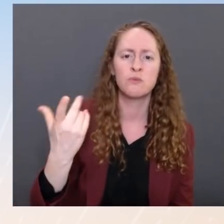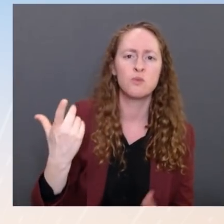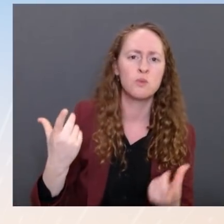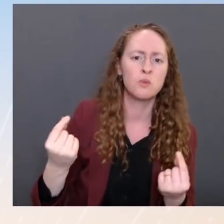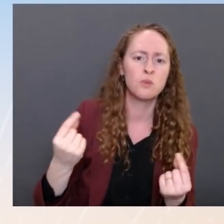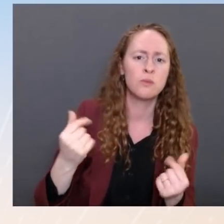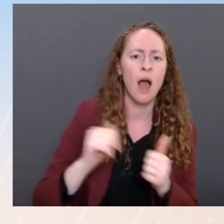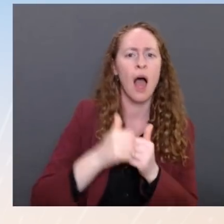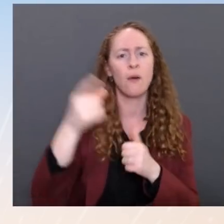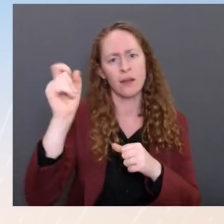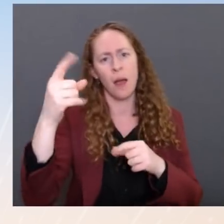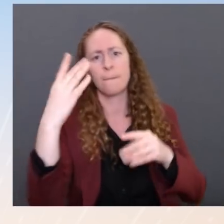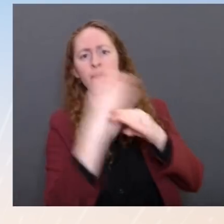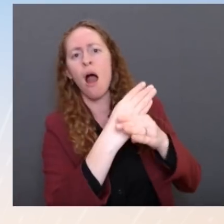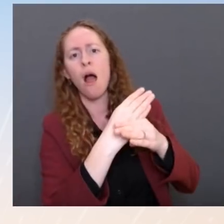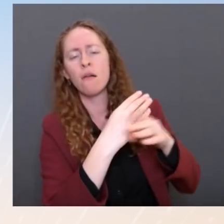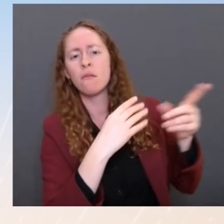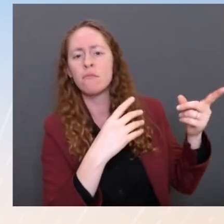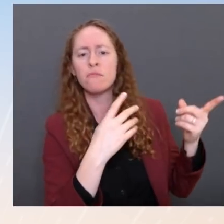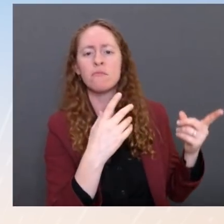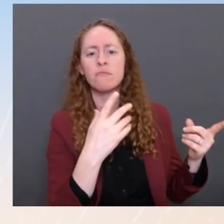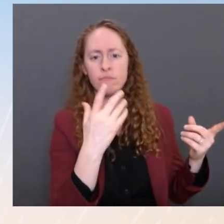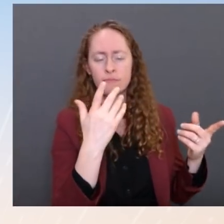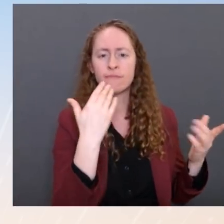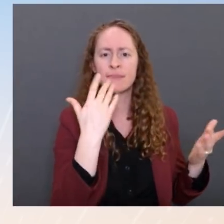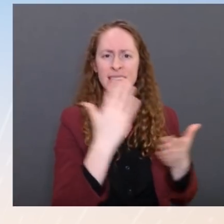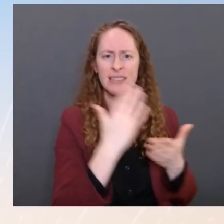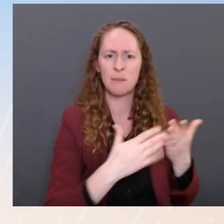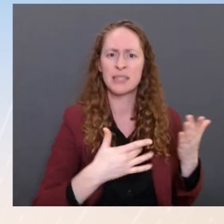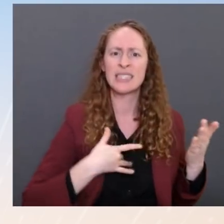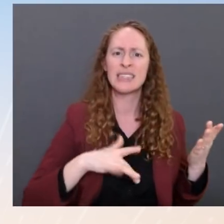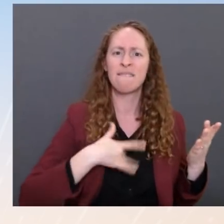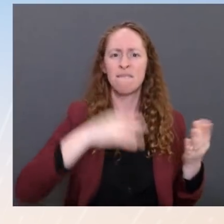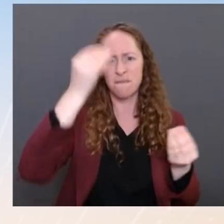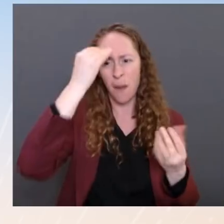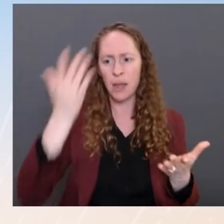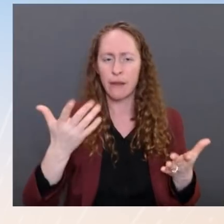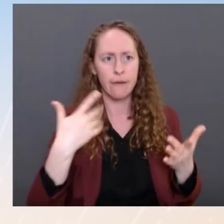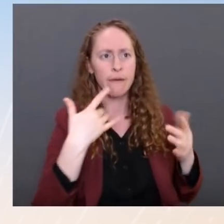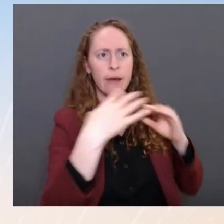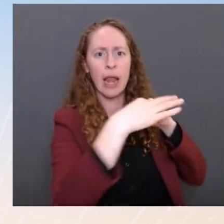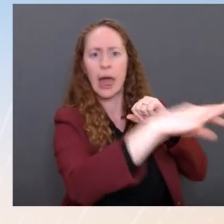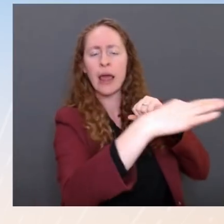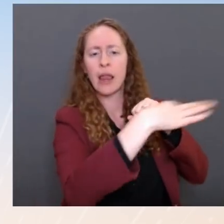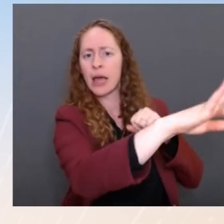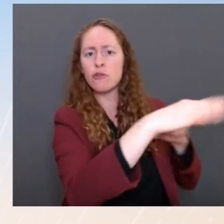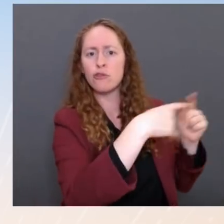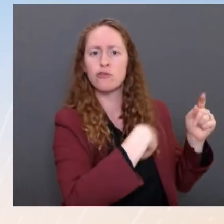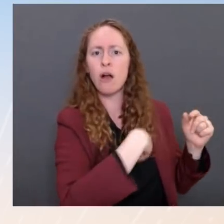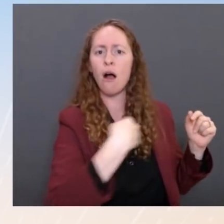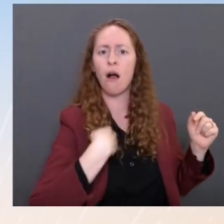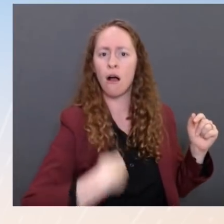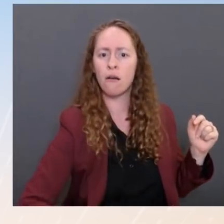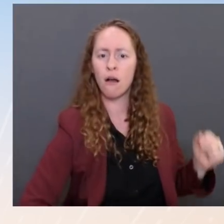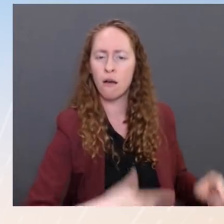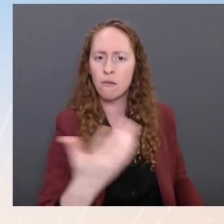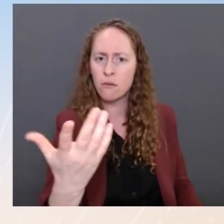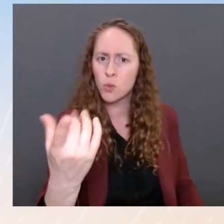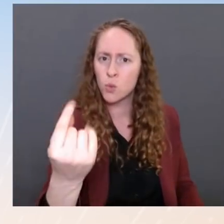And so, I was wondering if you have a sense of timeline on this. But also, the idea that there's been frustration with the administration -- frustration within the administration